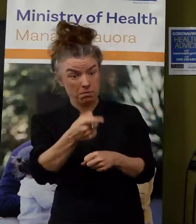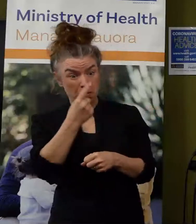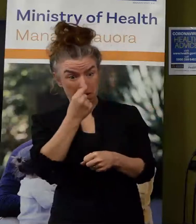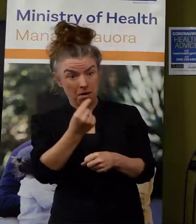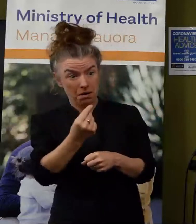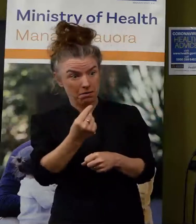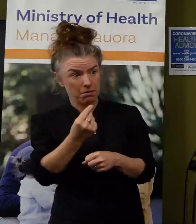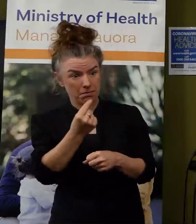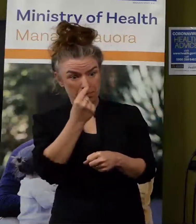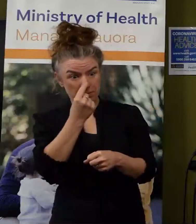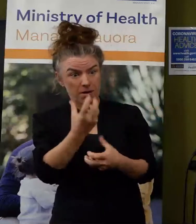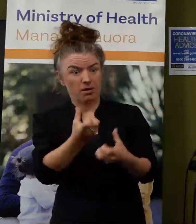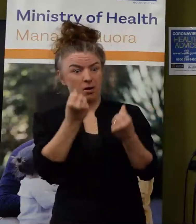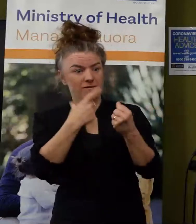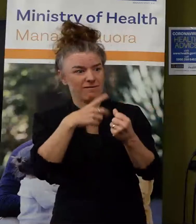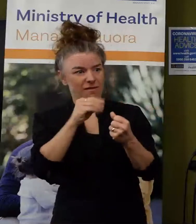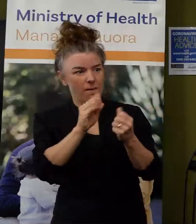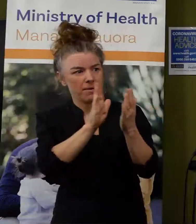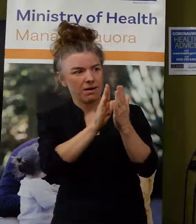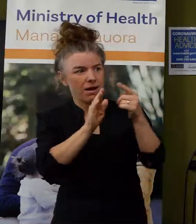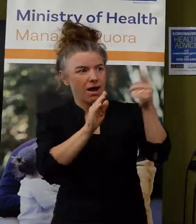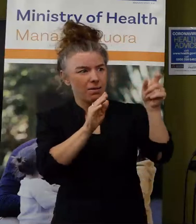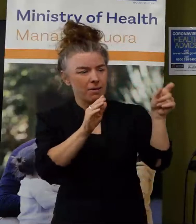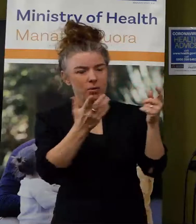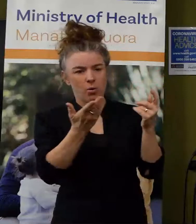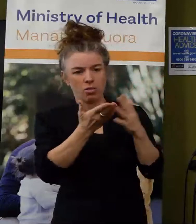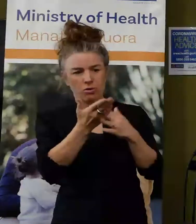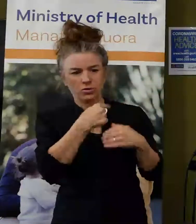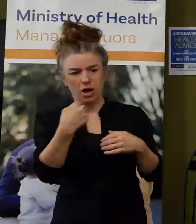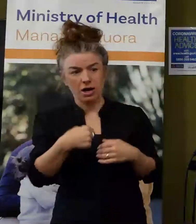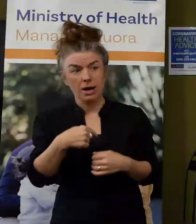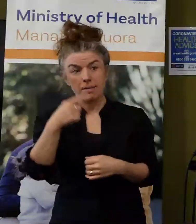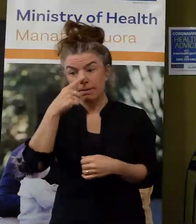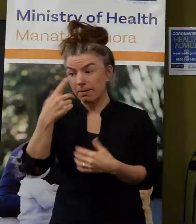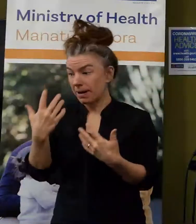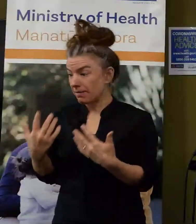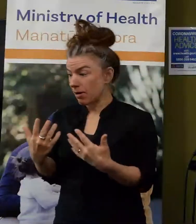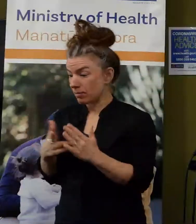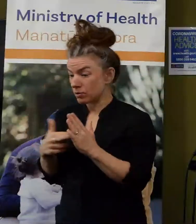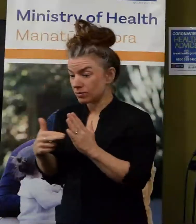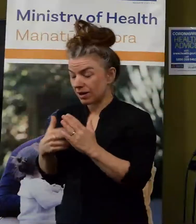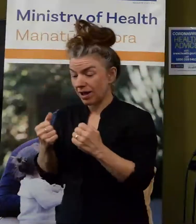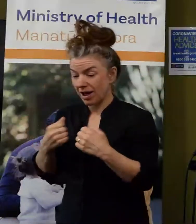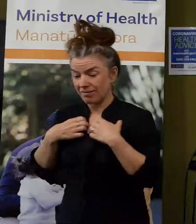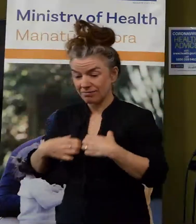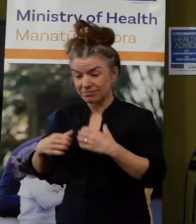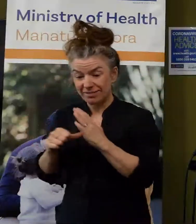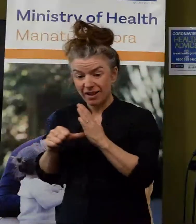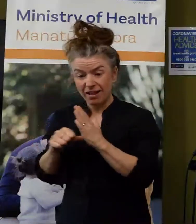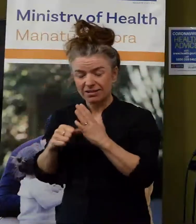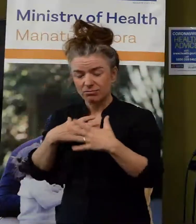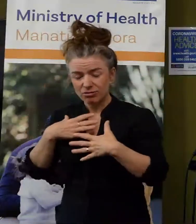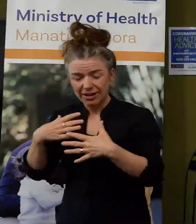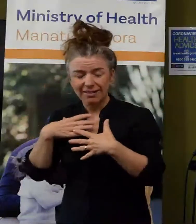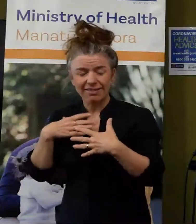So people with respiratory symptoms at the moment won't be having COVID-19. So saying, anyone in self-isolation